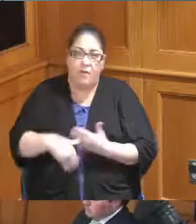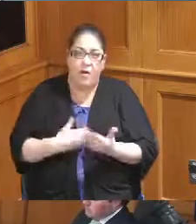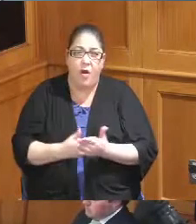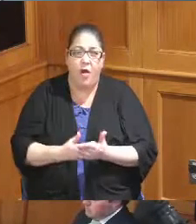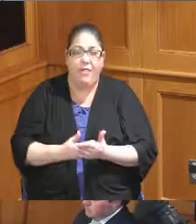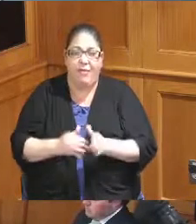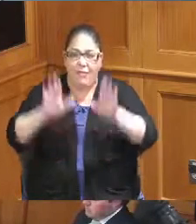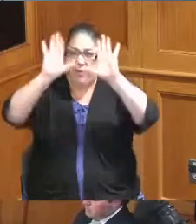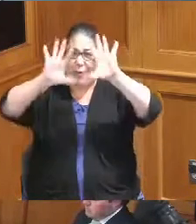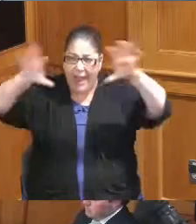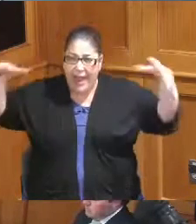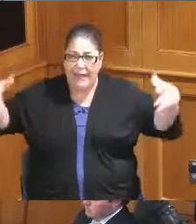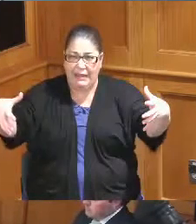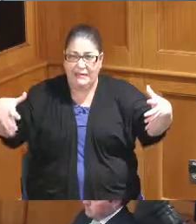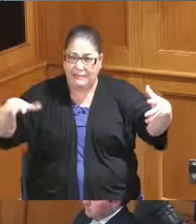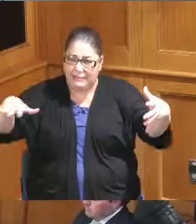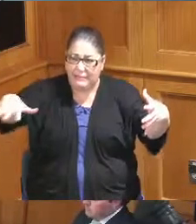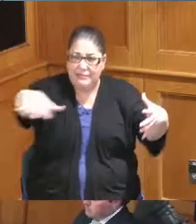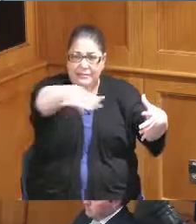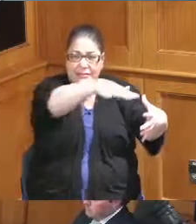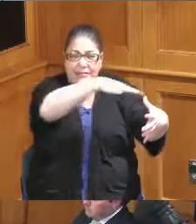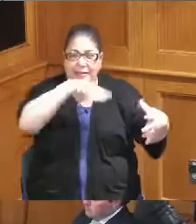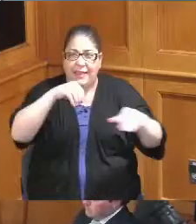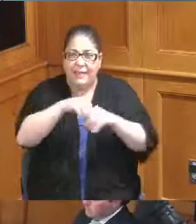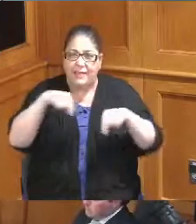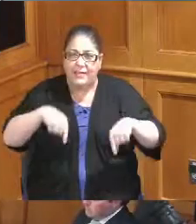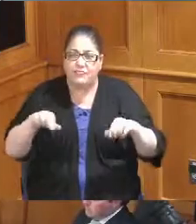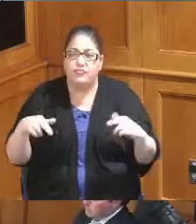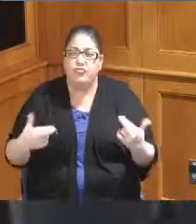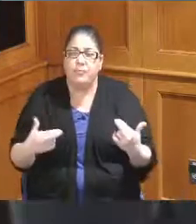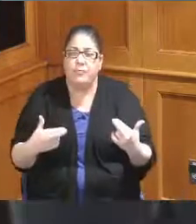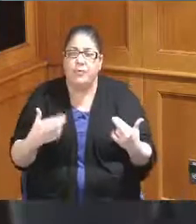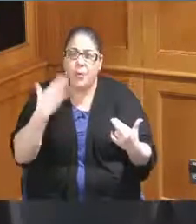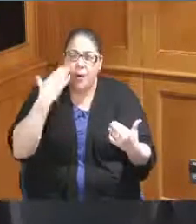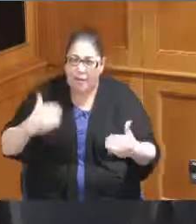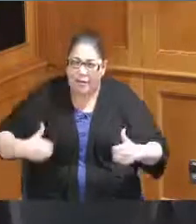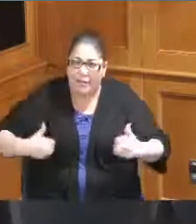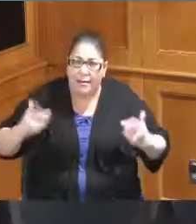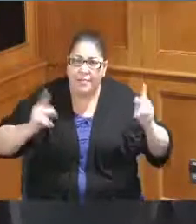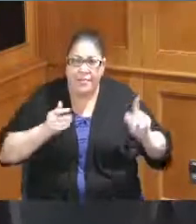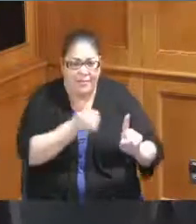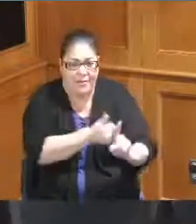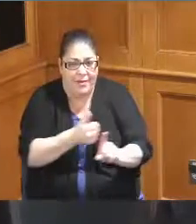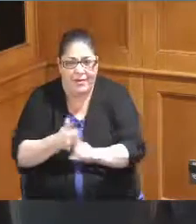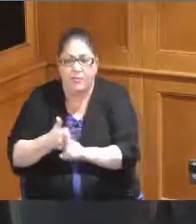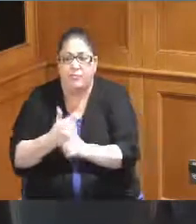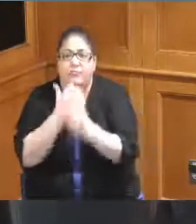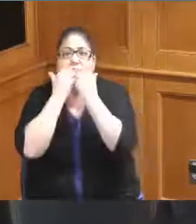room and I can feel the greatness in this room these young people we love our young people this